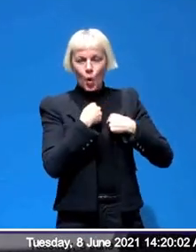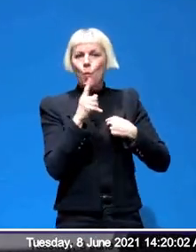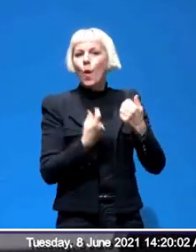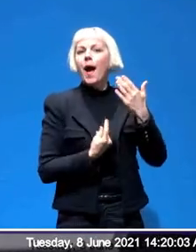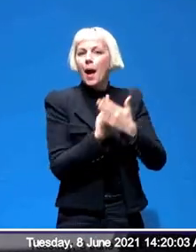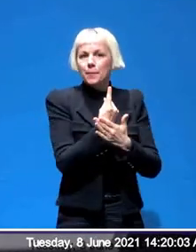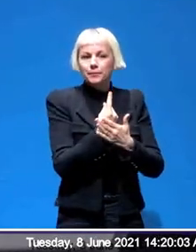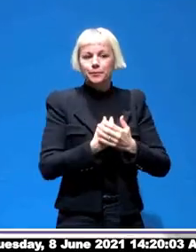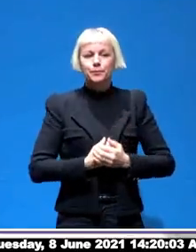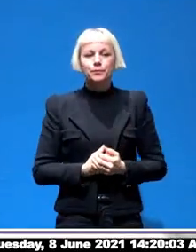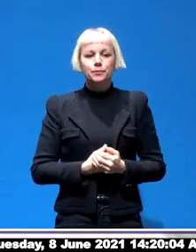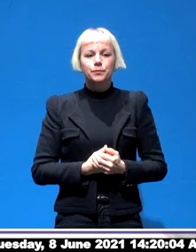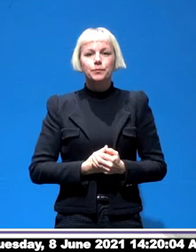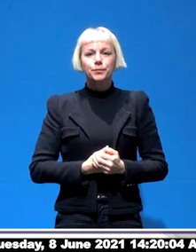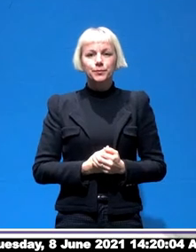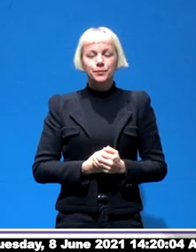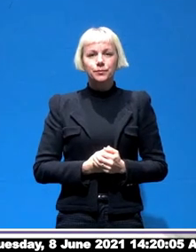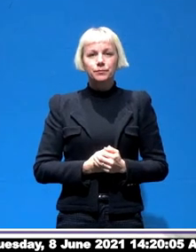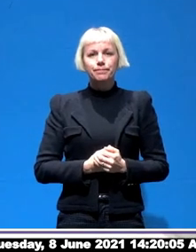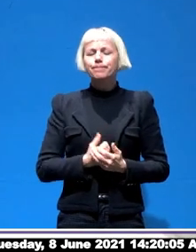Yes, I see. Alright, thank you.